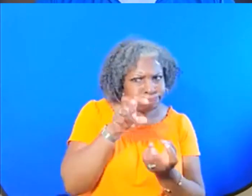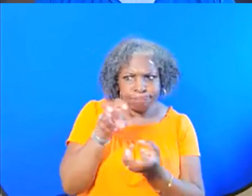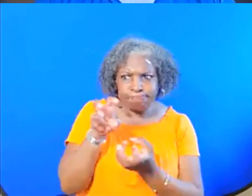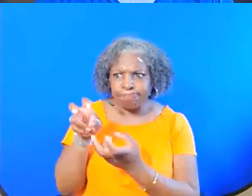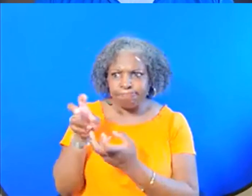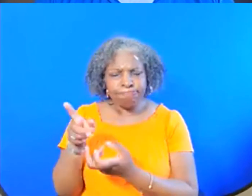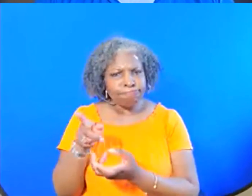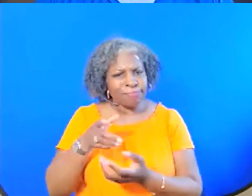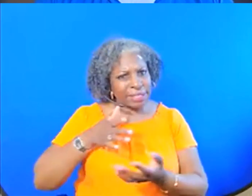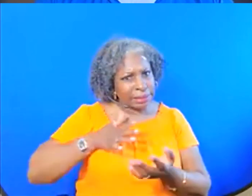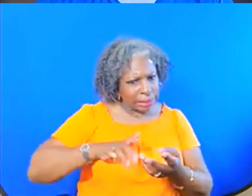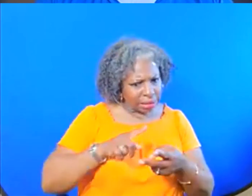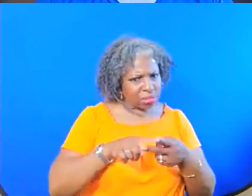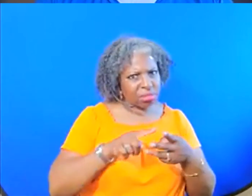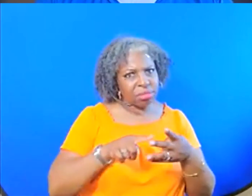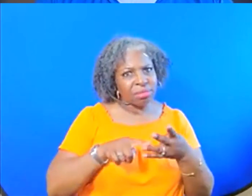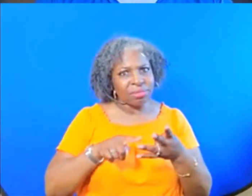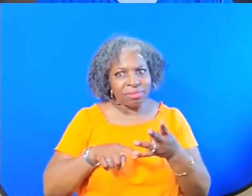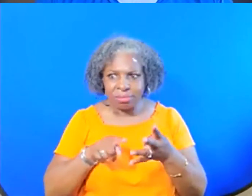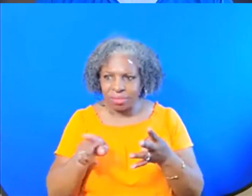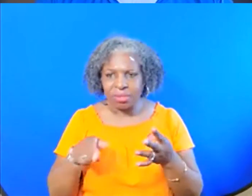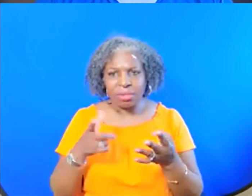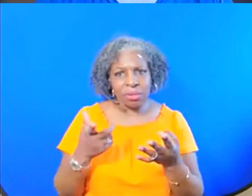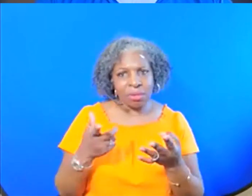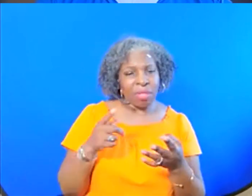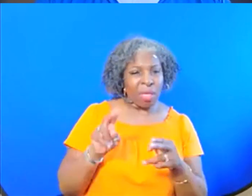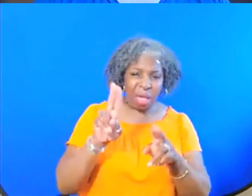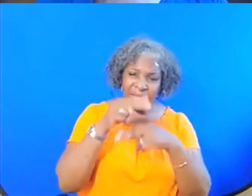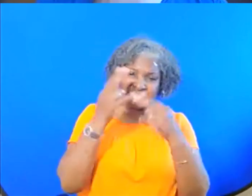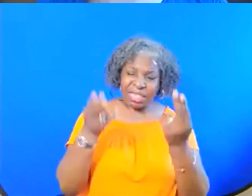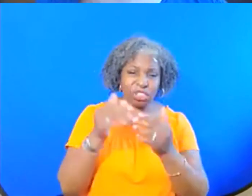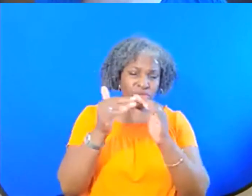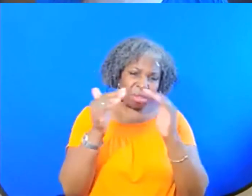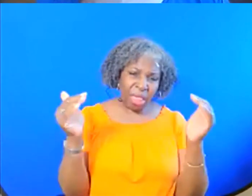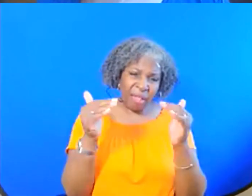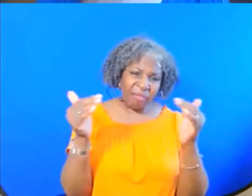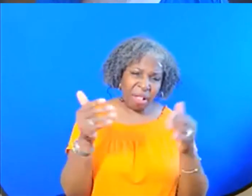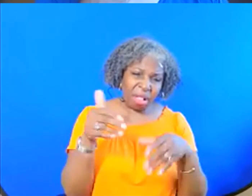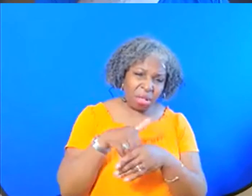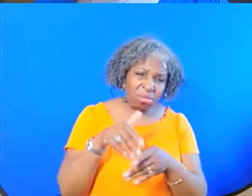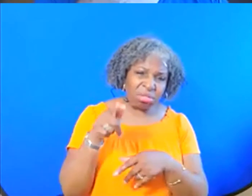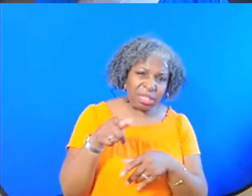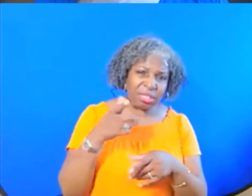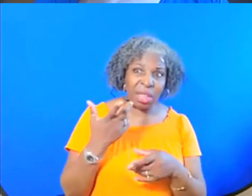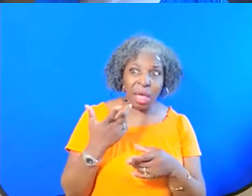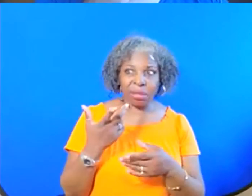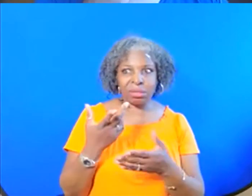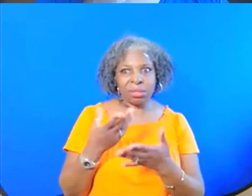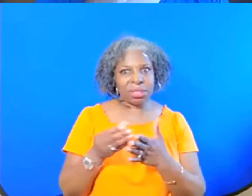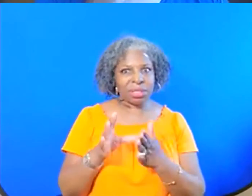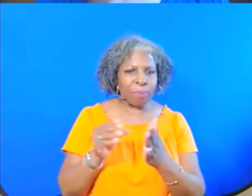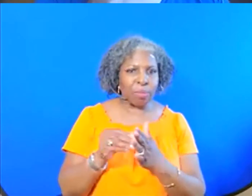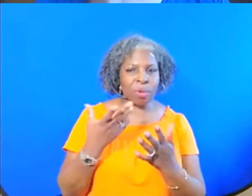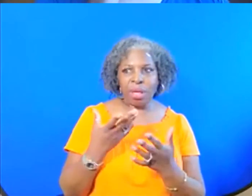And that place might be an international context as well. It's kind of like, well, we've got food crisis. So, it's going to, and then how does